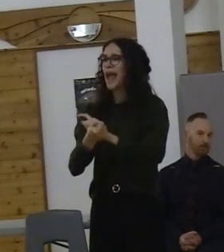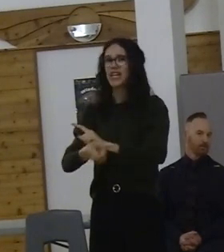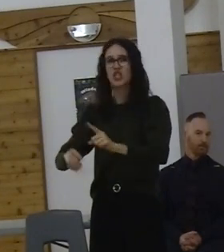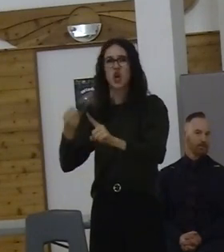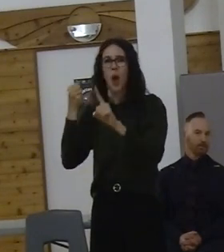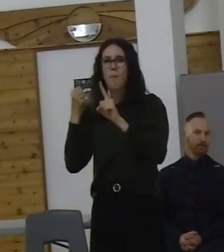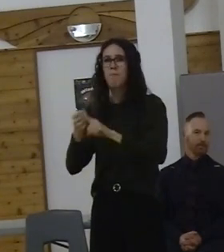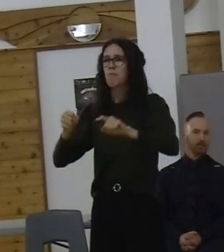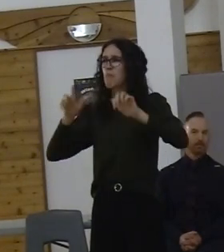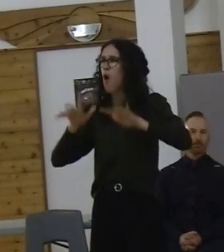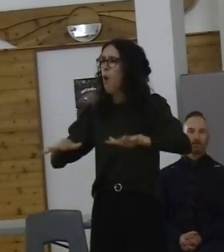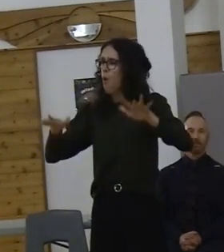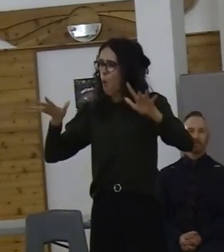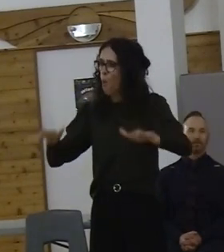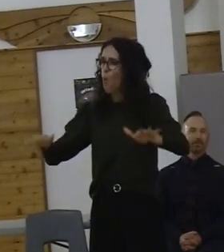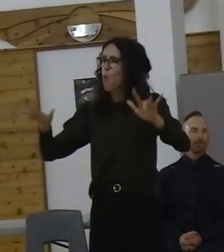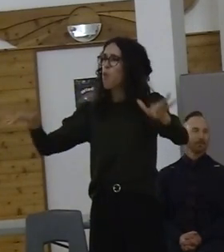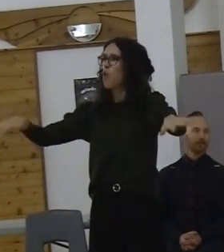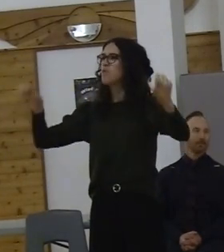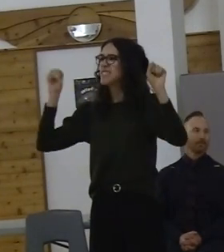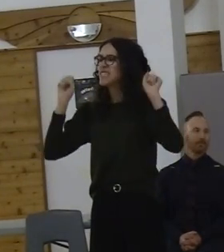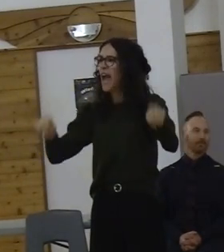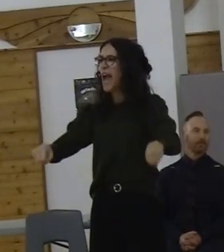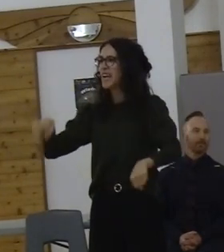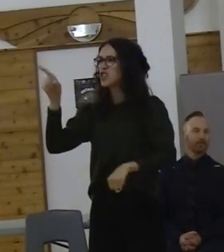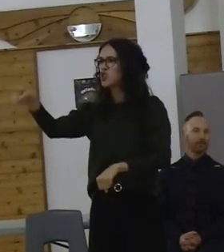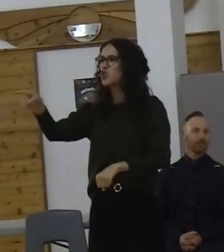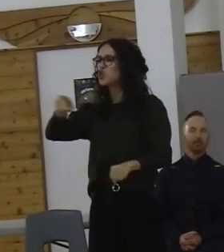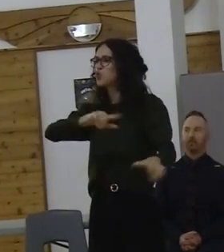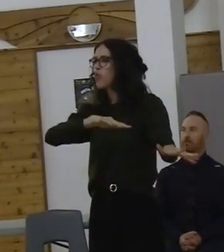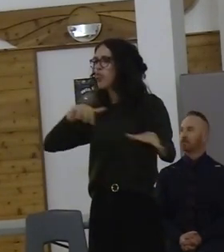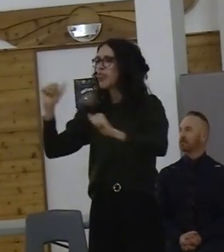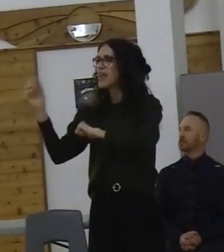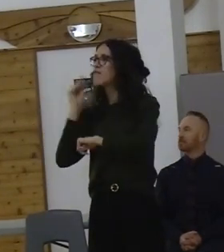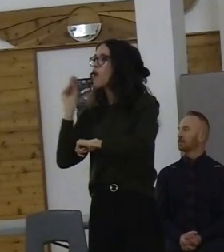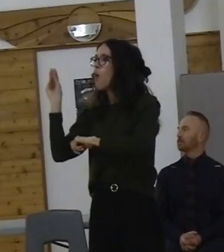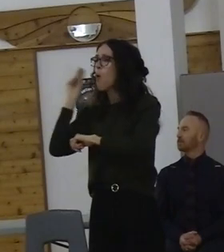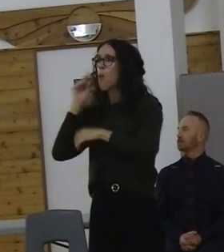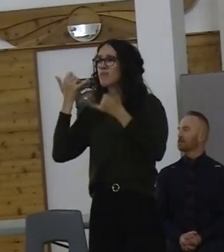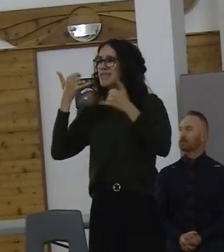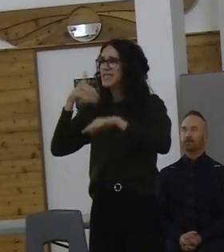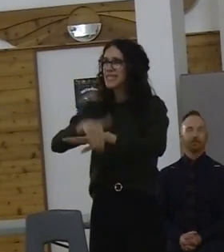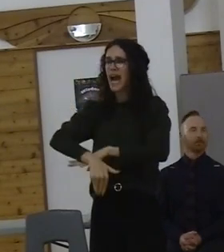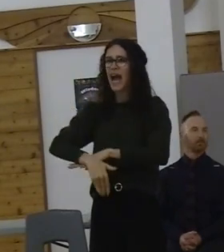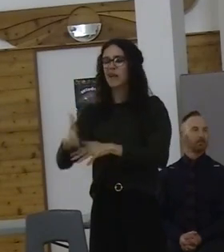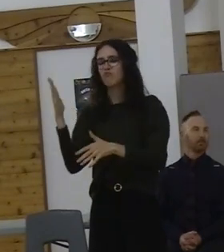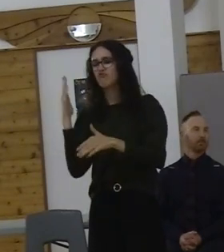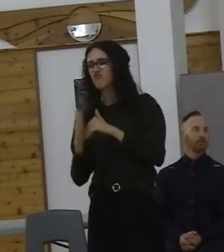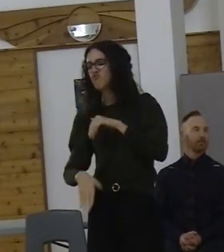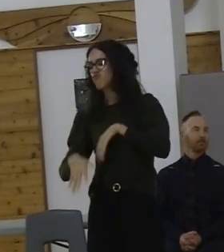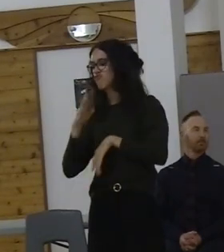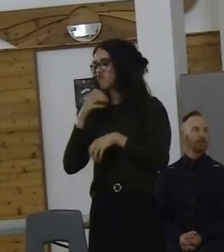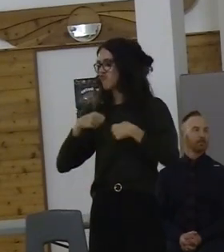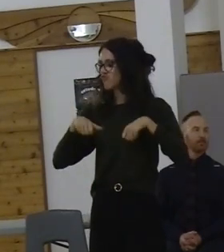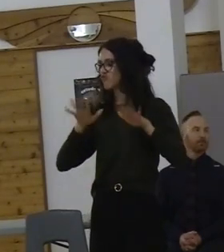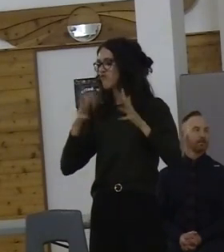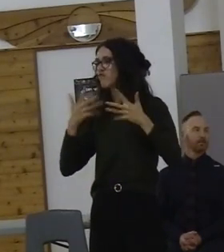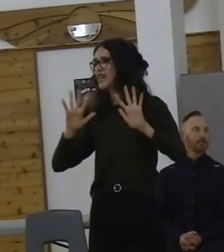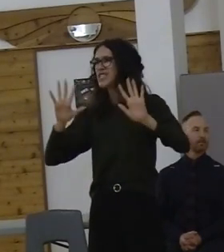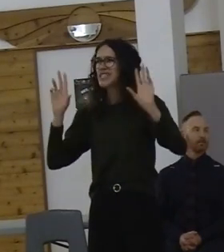use your voice when you go home tonight don't let this be the end use your voice